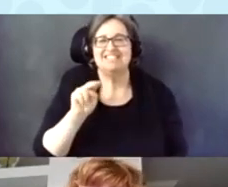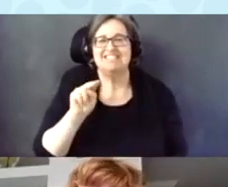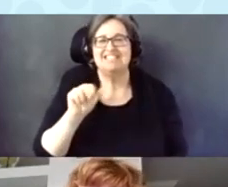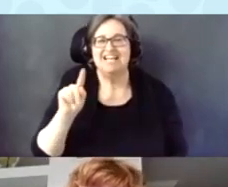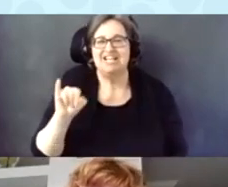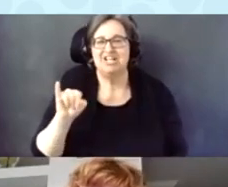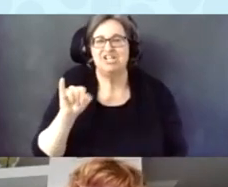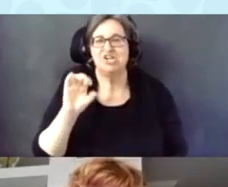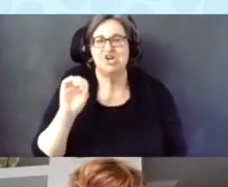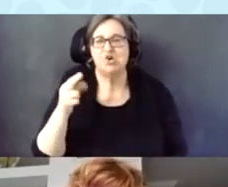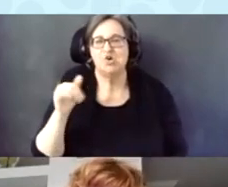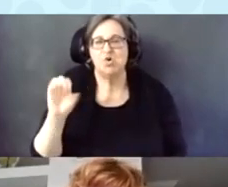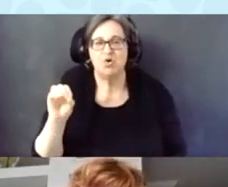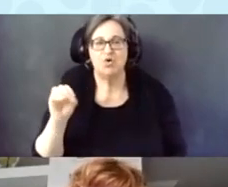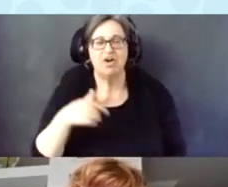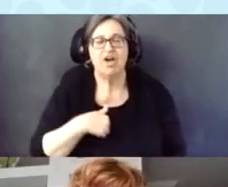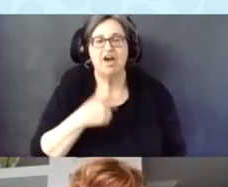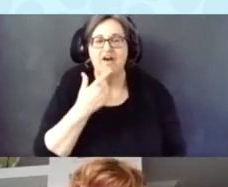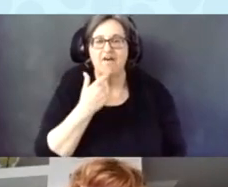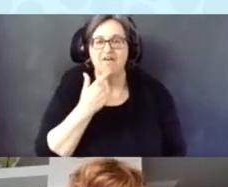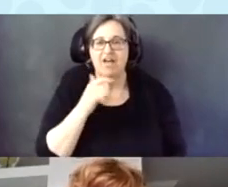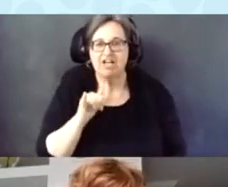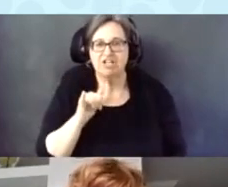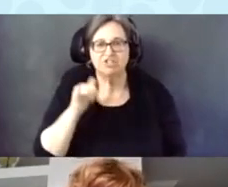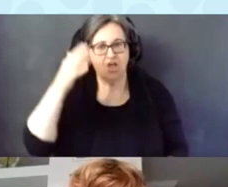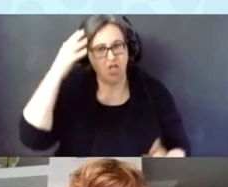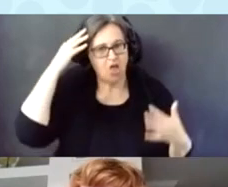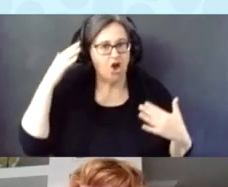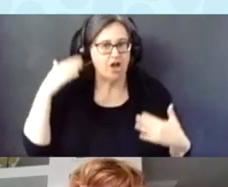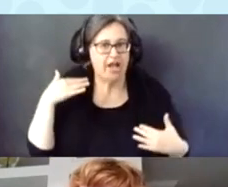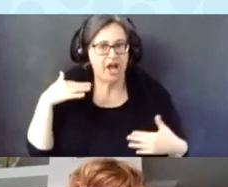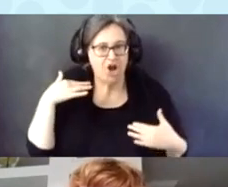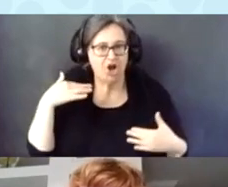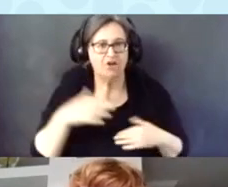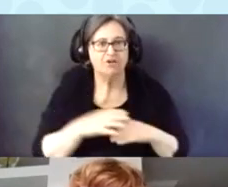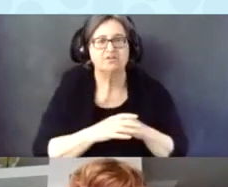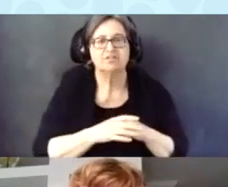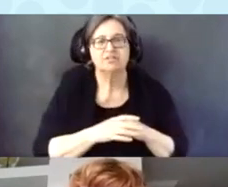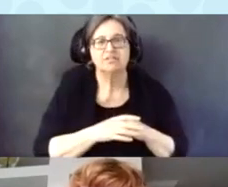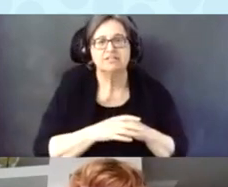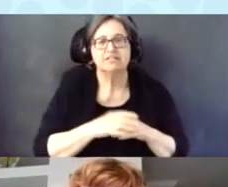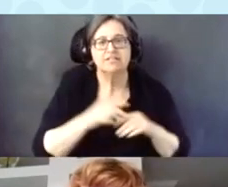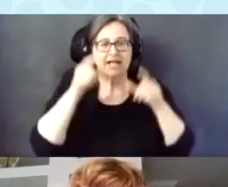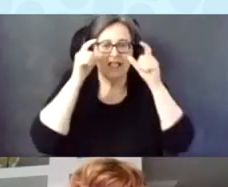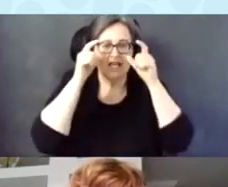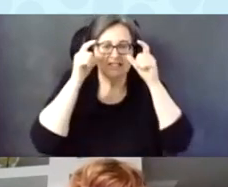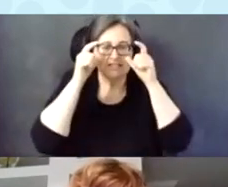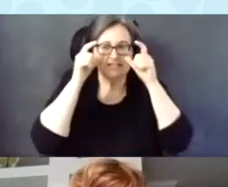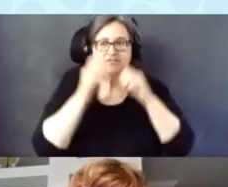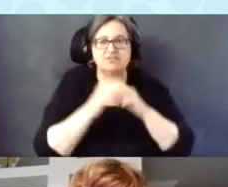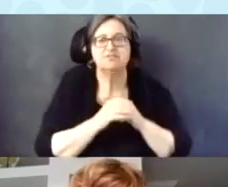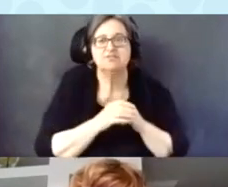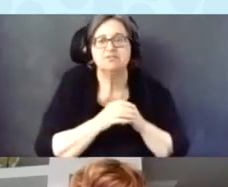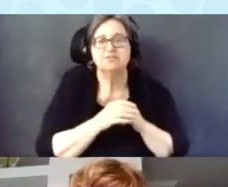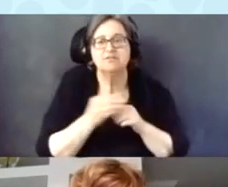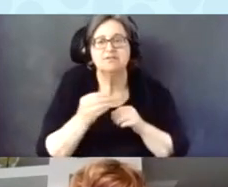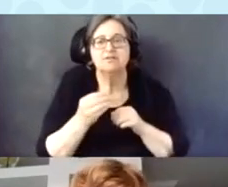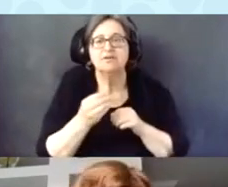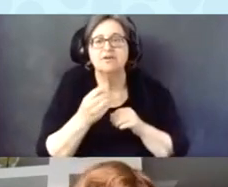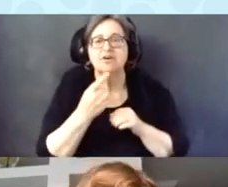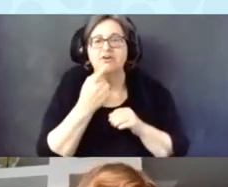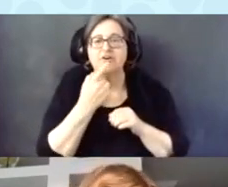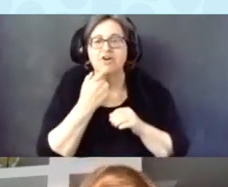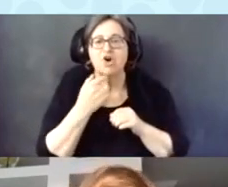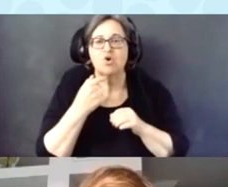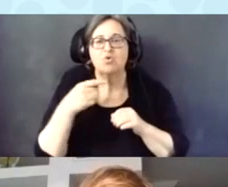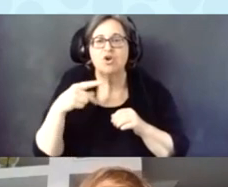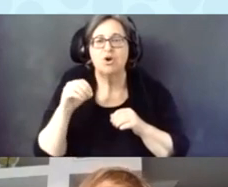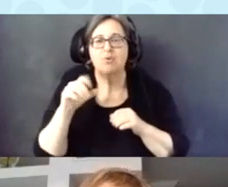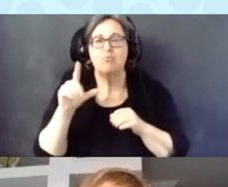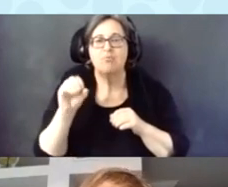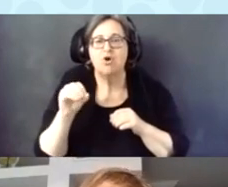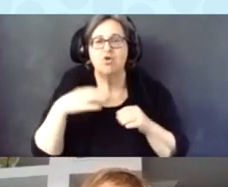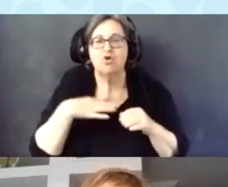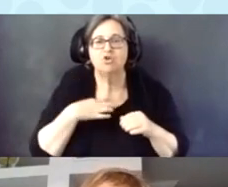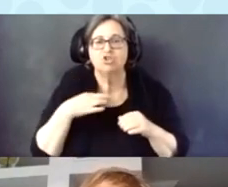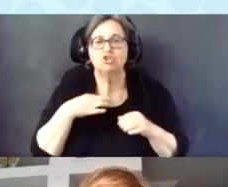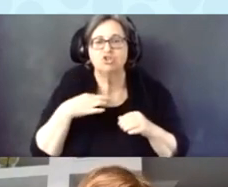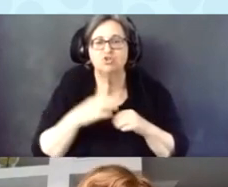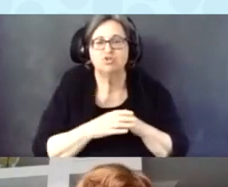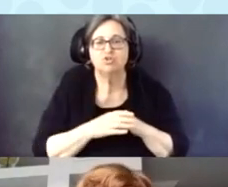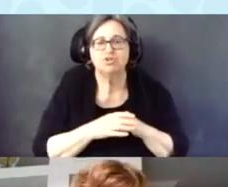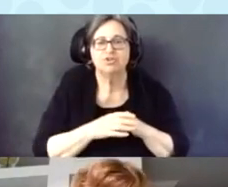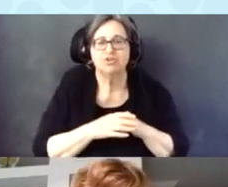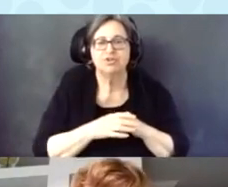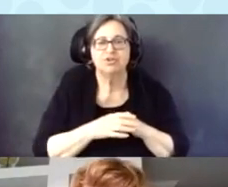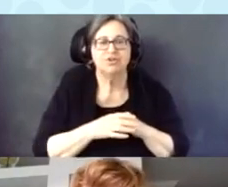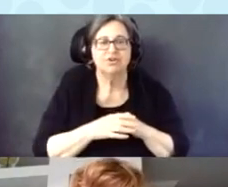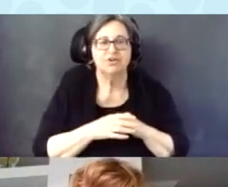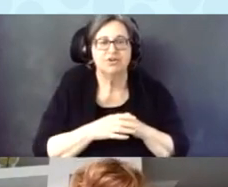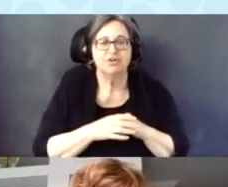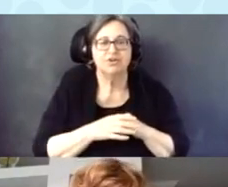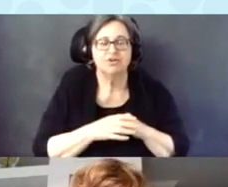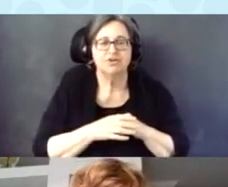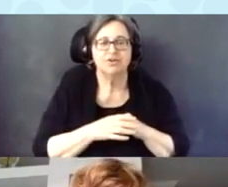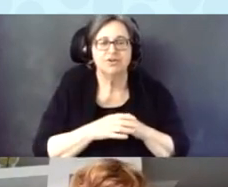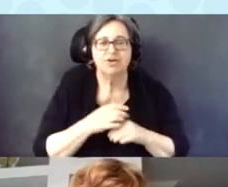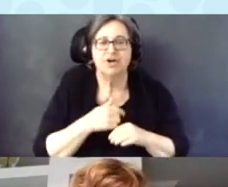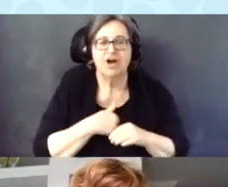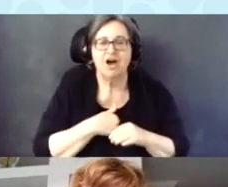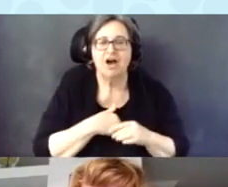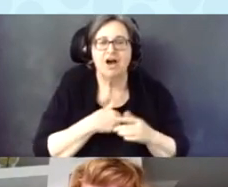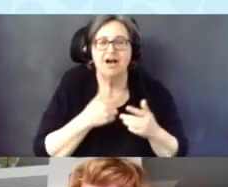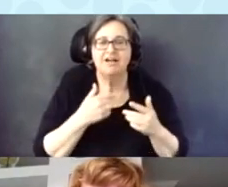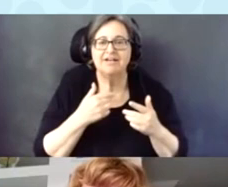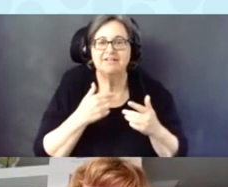Glasses, and a red Polo shirt that says "I shape every time I vote."